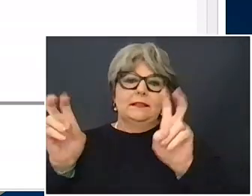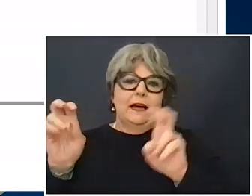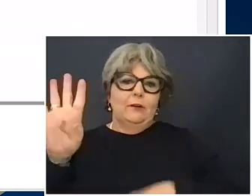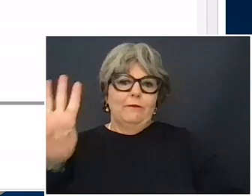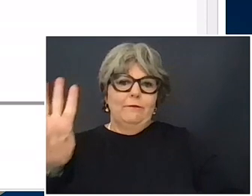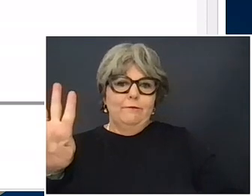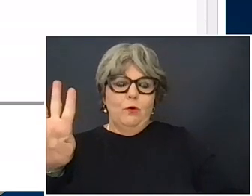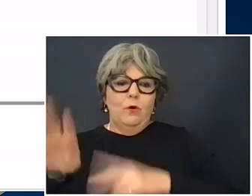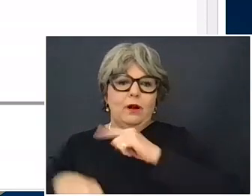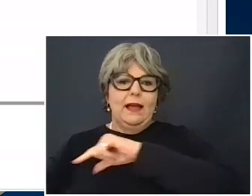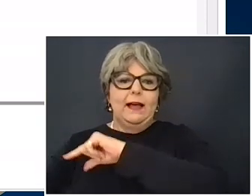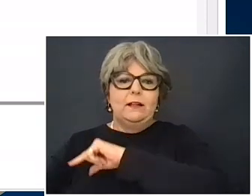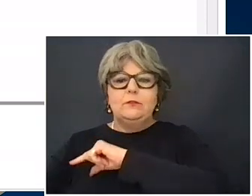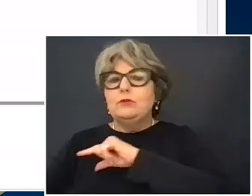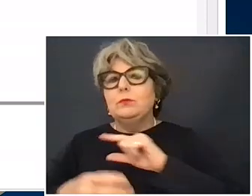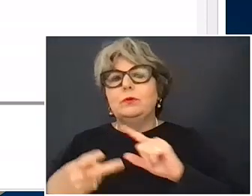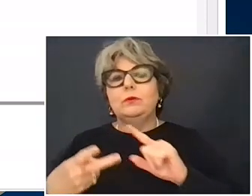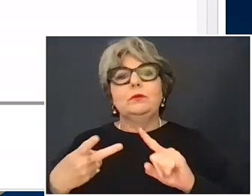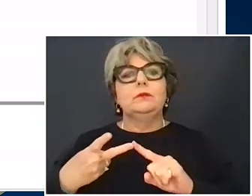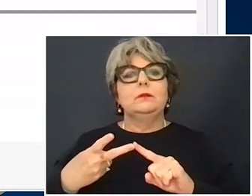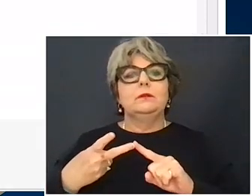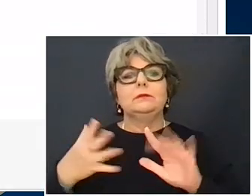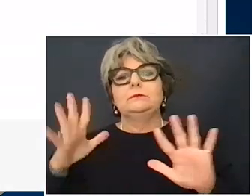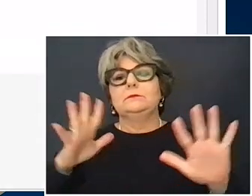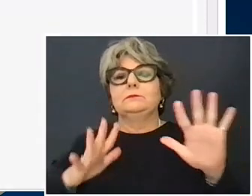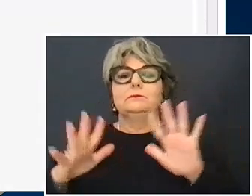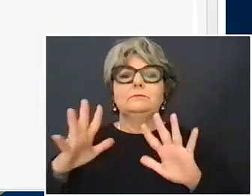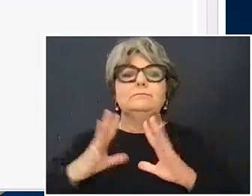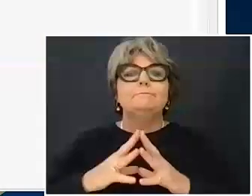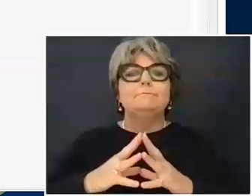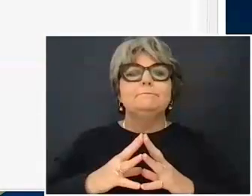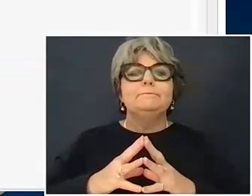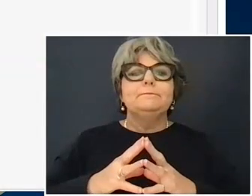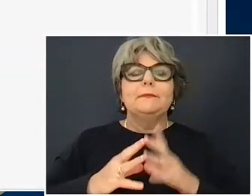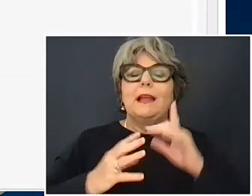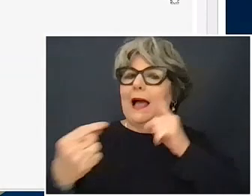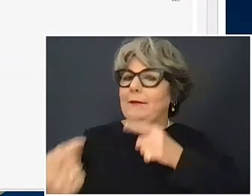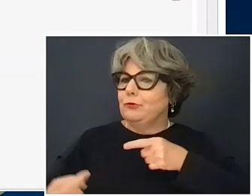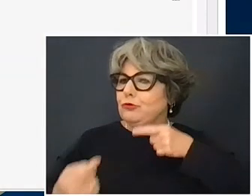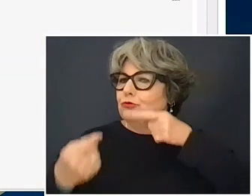Like I'm struggling to articulate what the